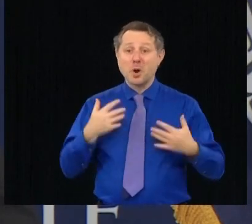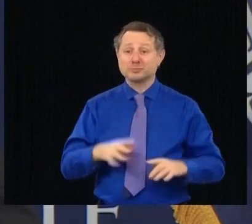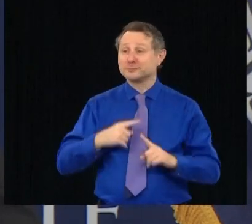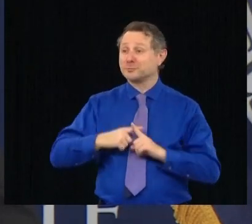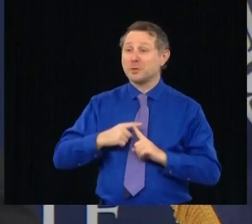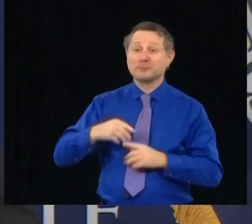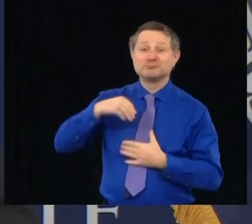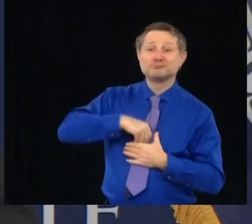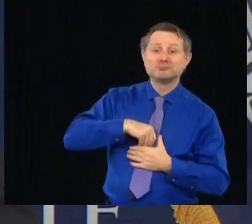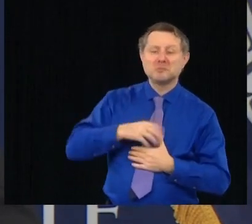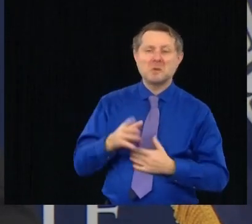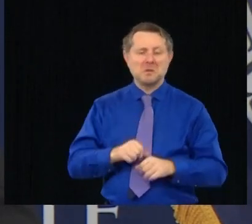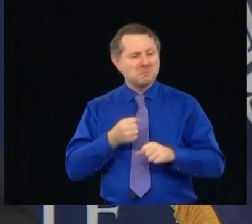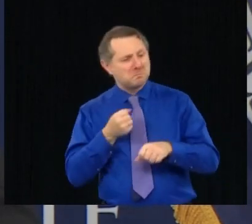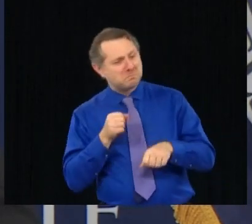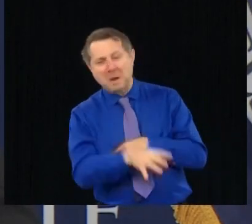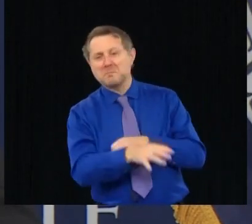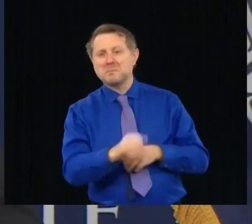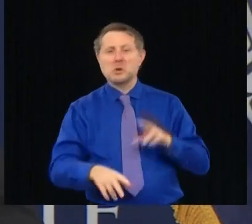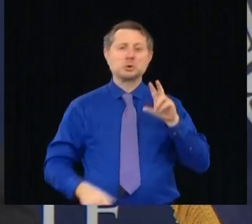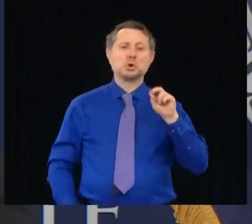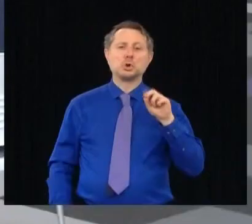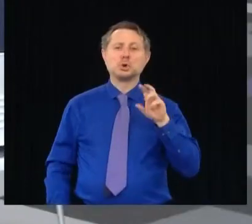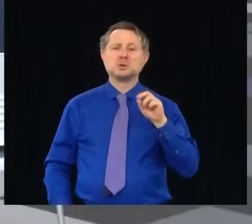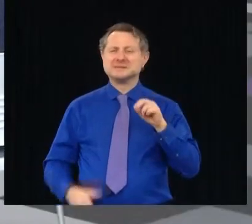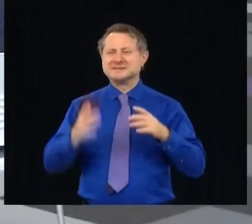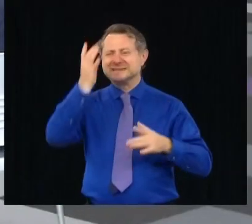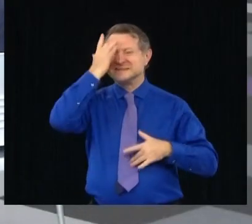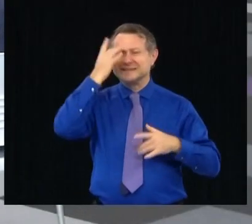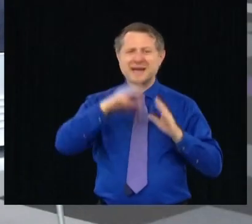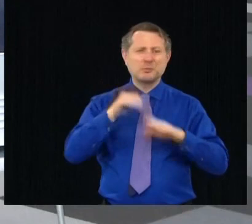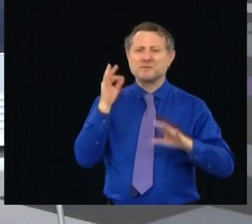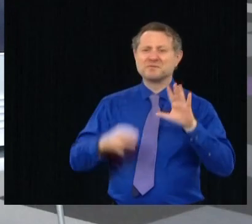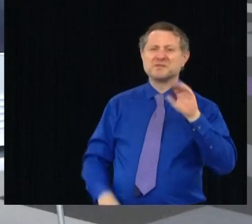IT RIGHT, ONE PERSON WAS